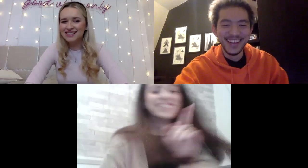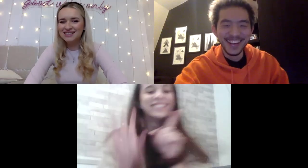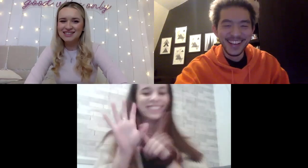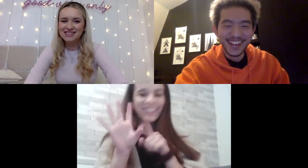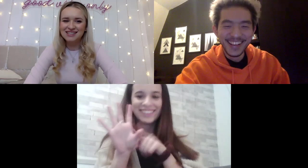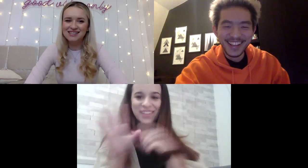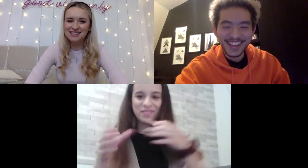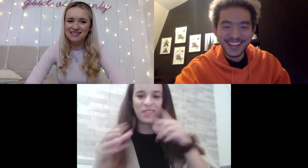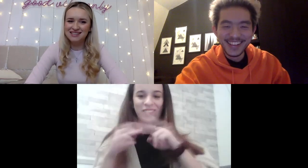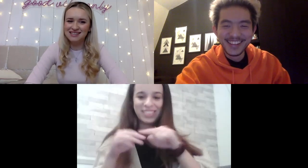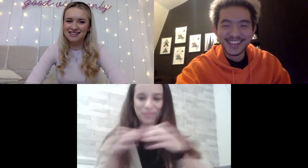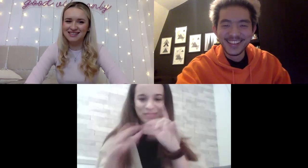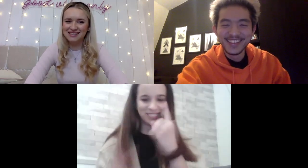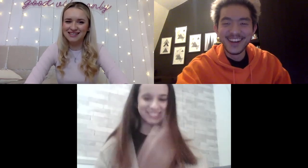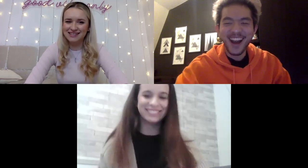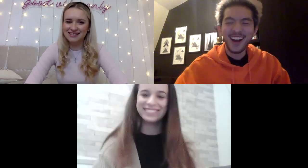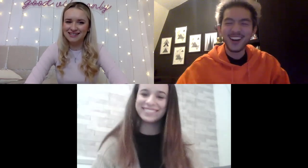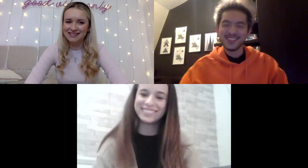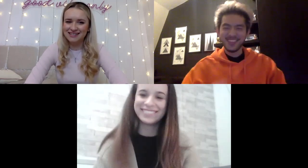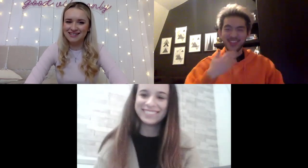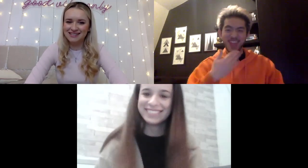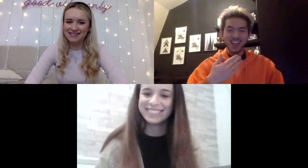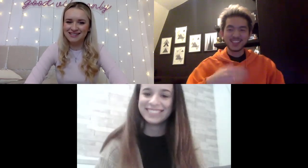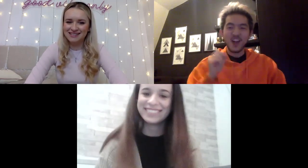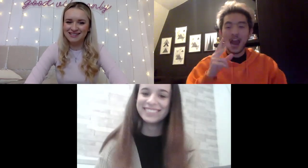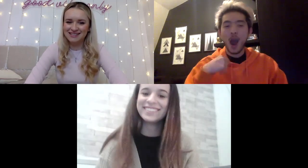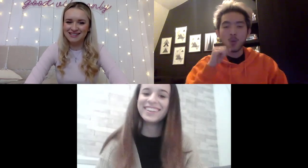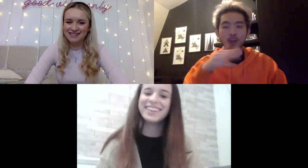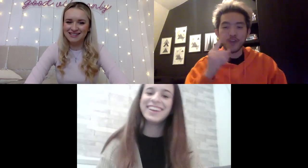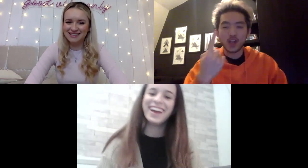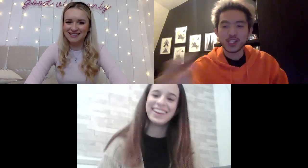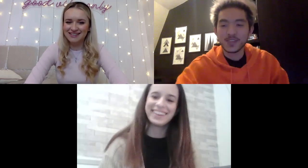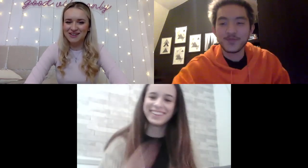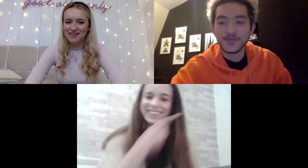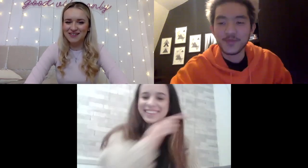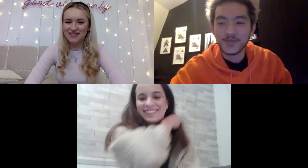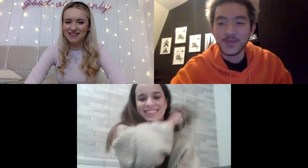Jem: Youngest goes first B: Thanks Ok, I'll go first then